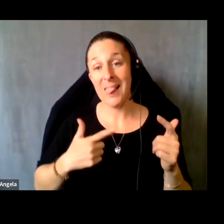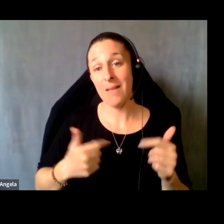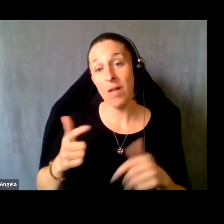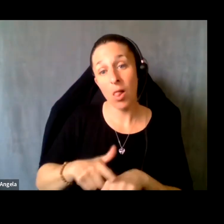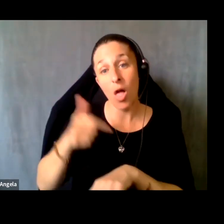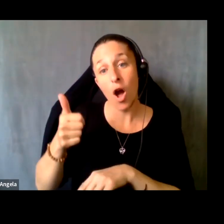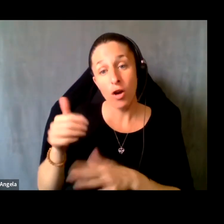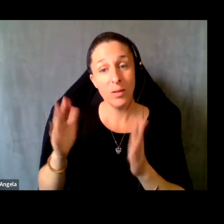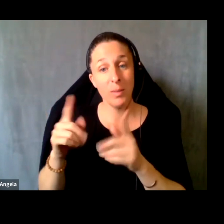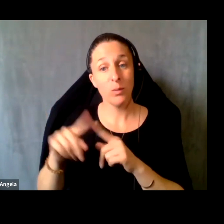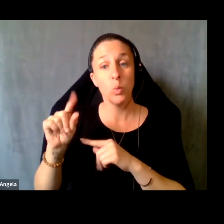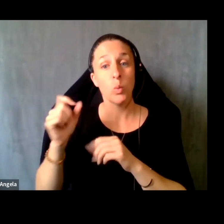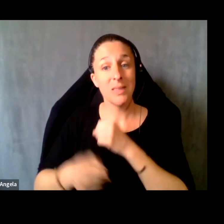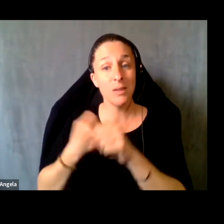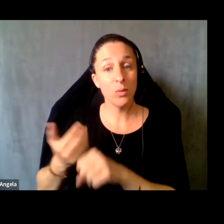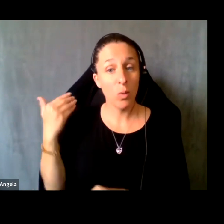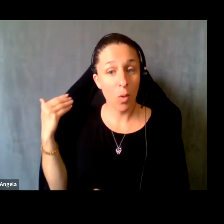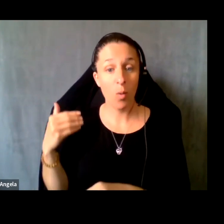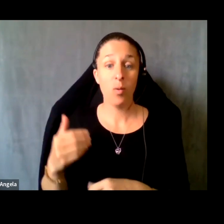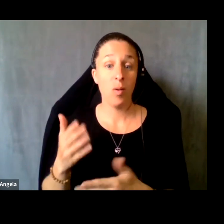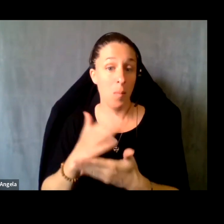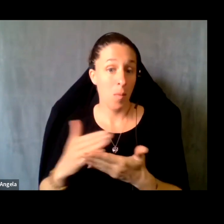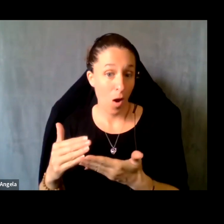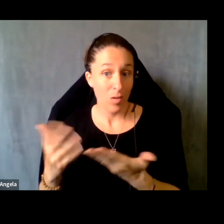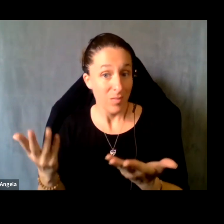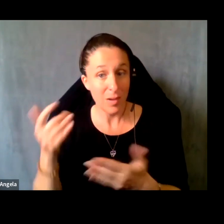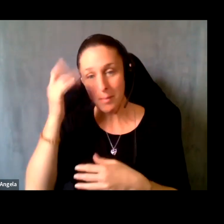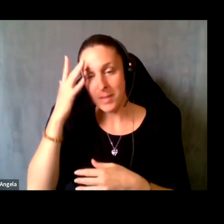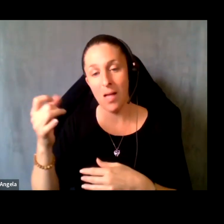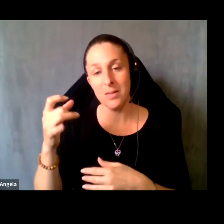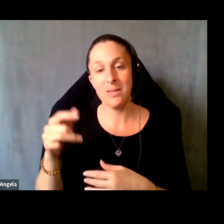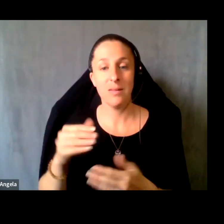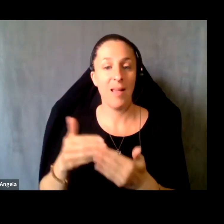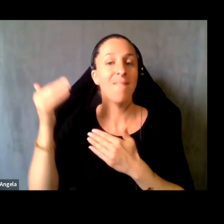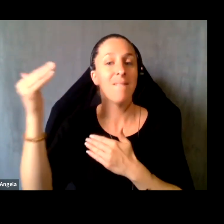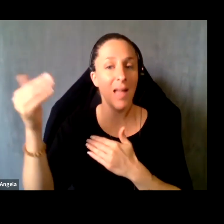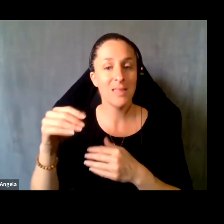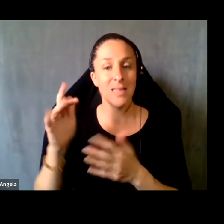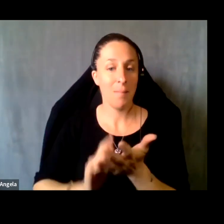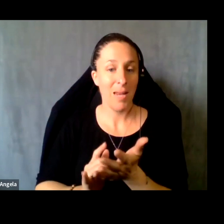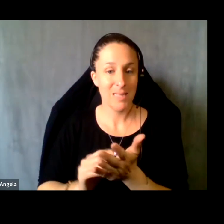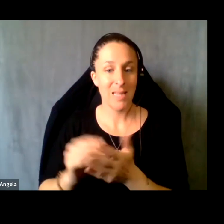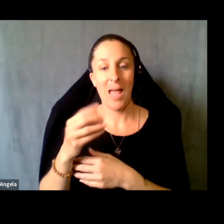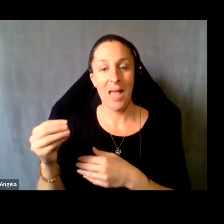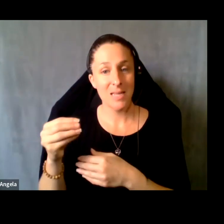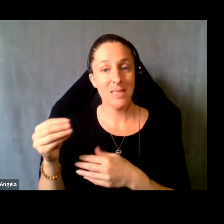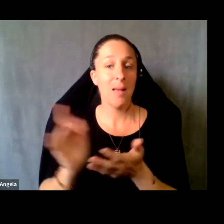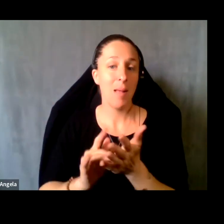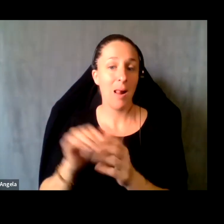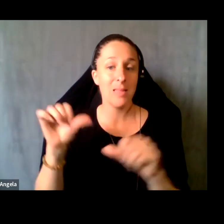20 years ago, partially due to advances in medicine and and medical science, but as a